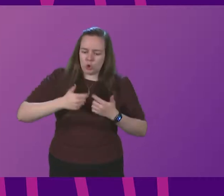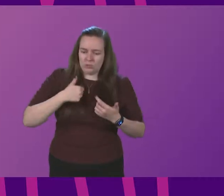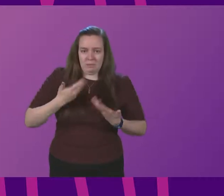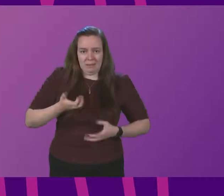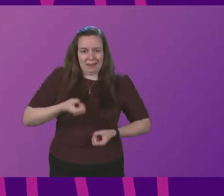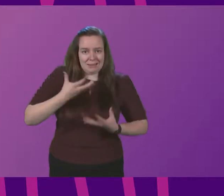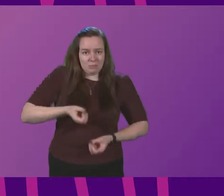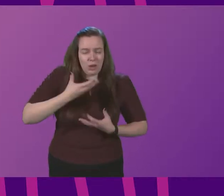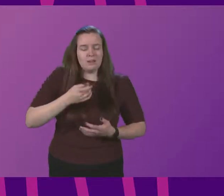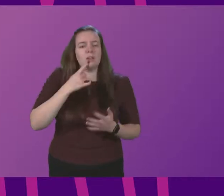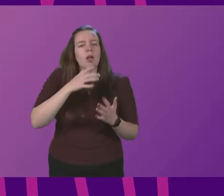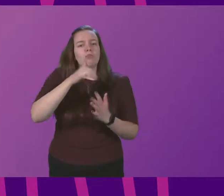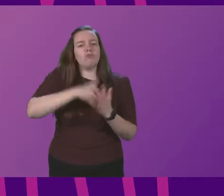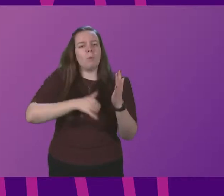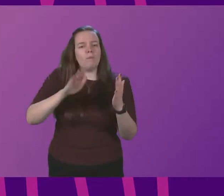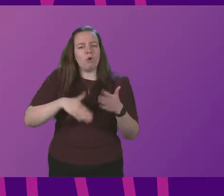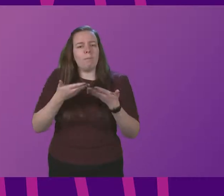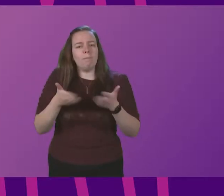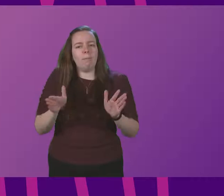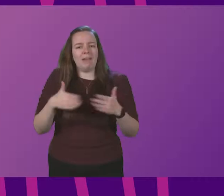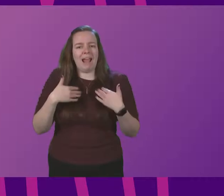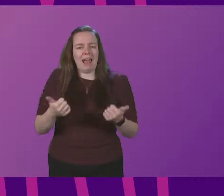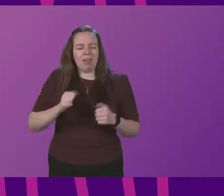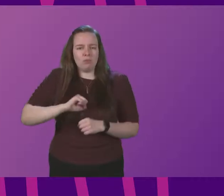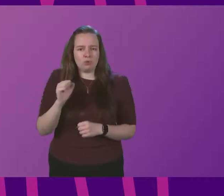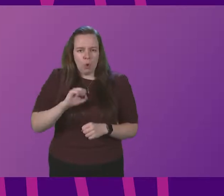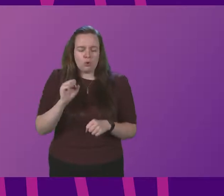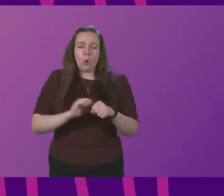the fact that the report by Public Health Scotland on Covid deaths in care homes up